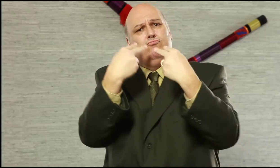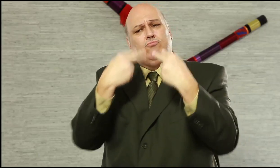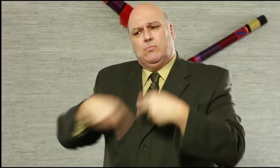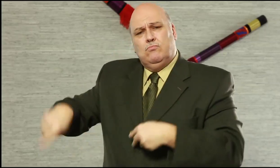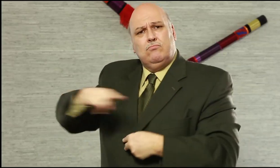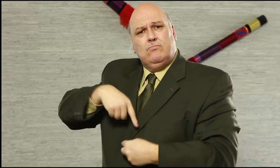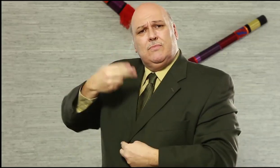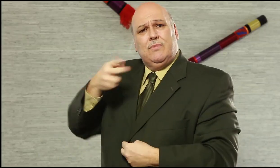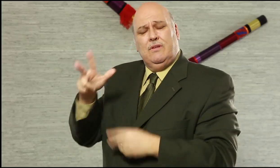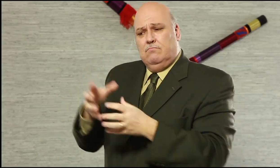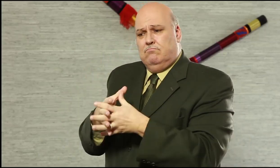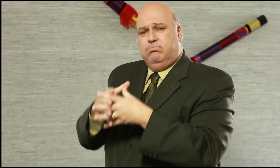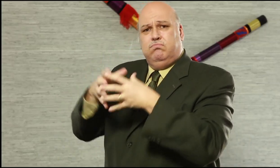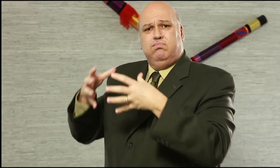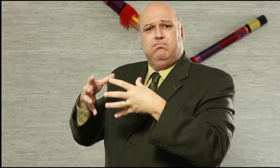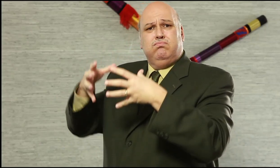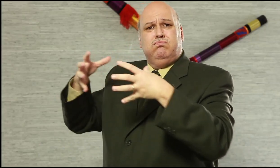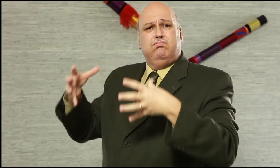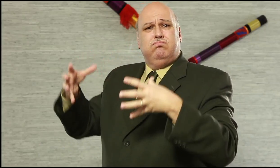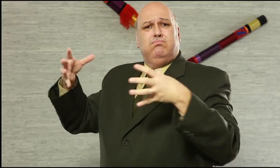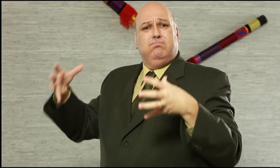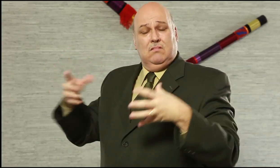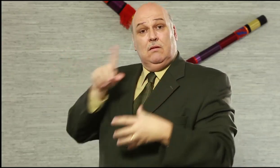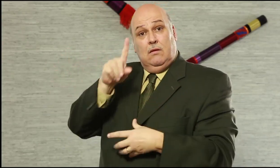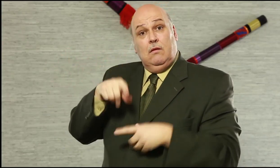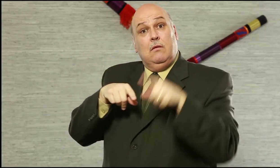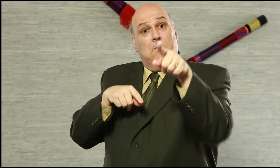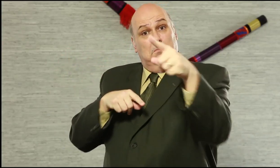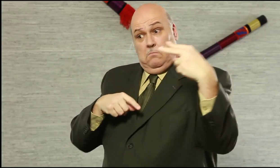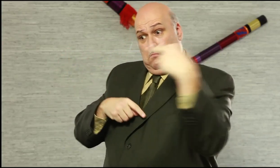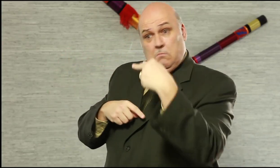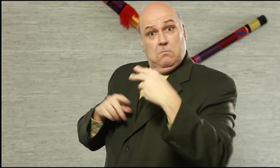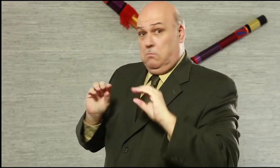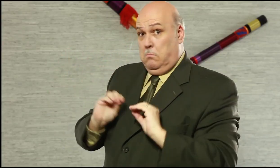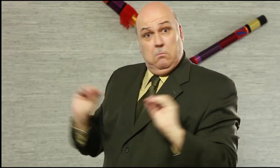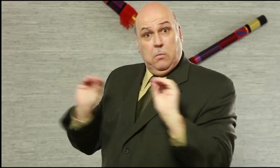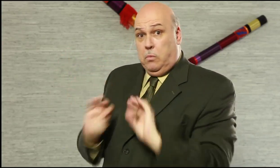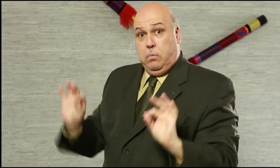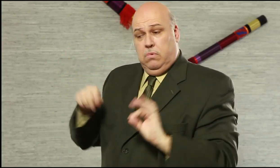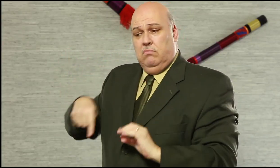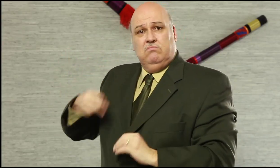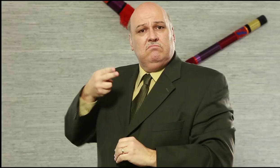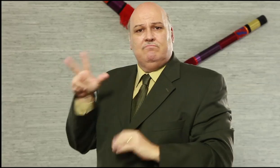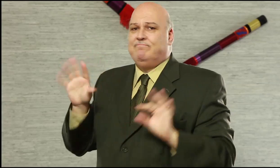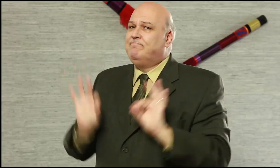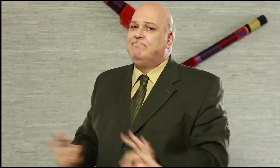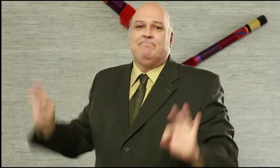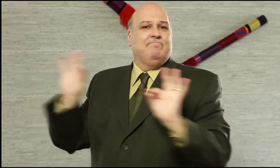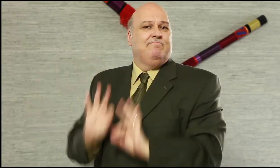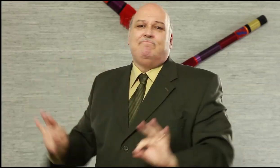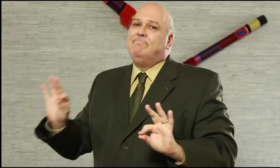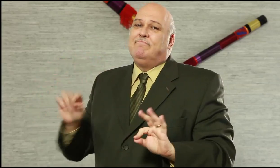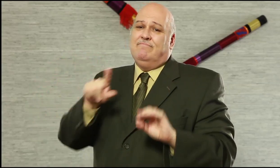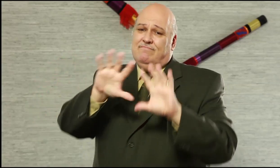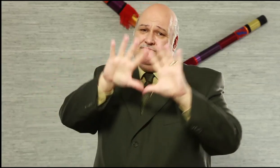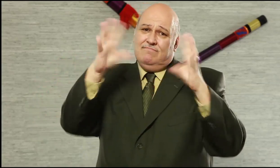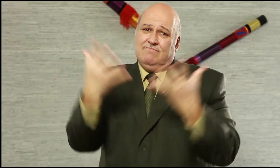expand our programming. Without viewers, H3 would not have have become successful. It is you and